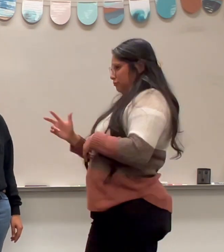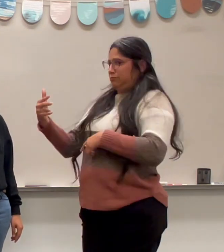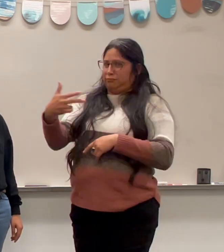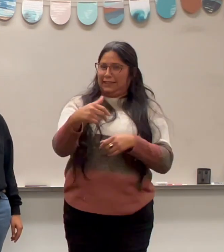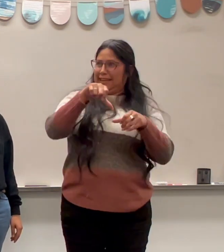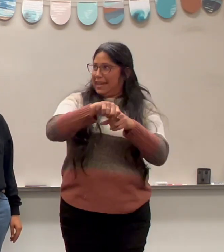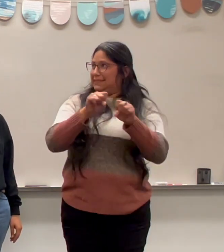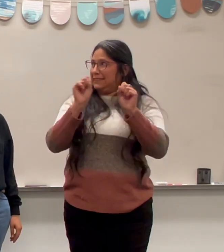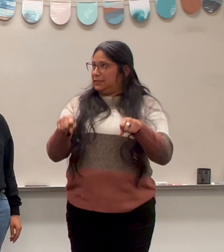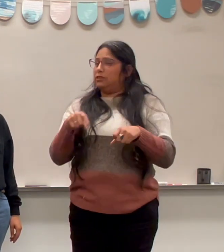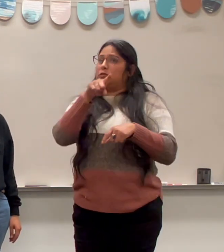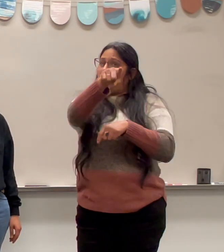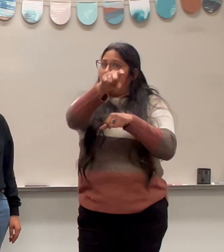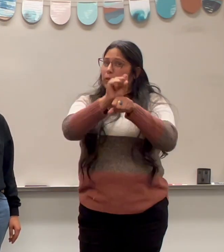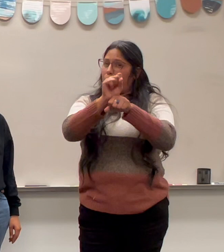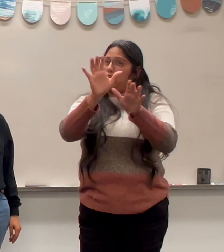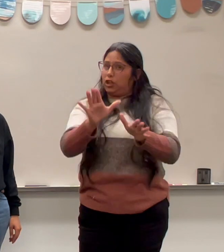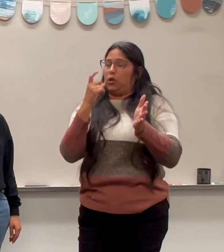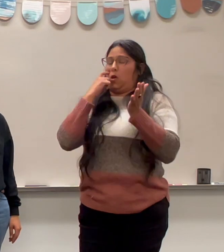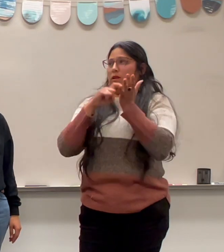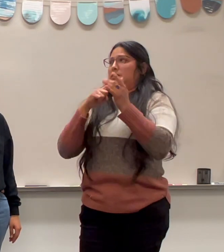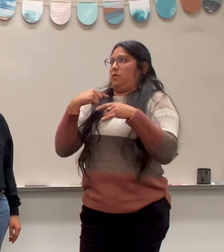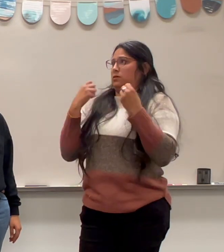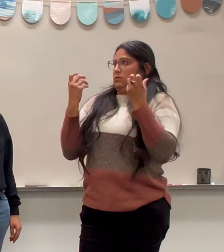so I got through the Starbucks and I went to the gas station and the worker there